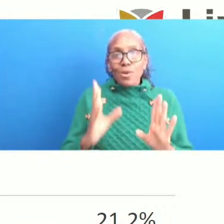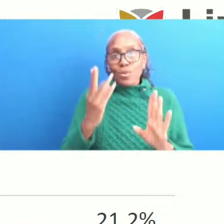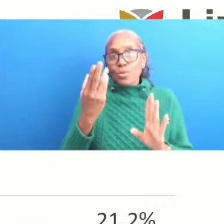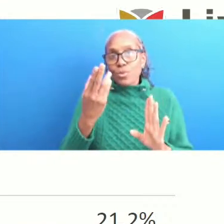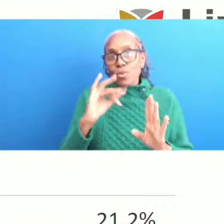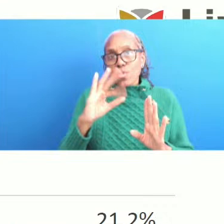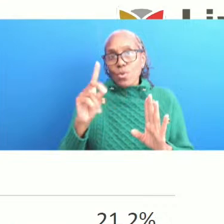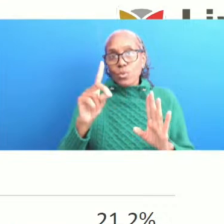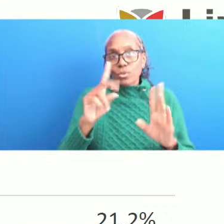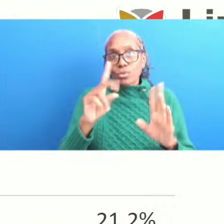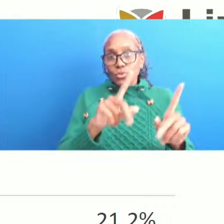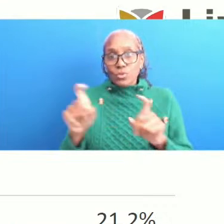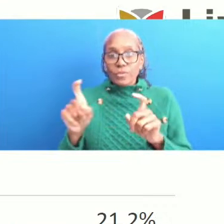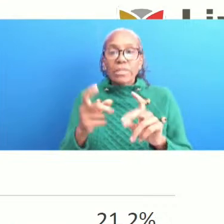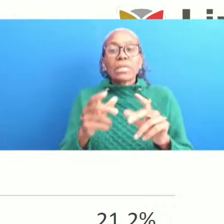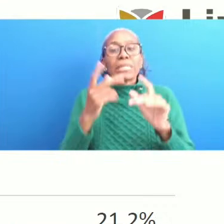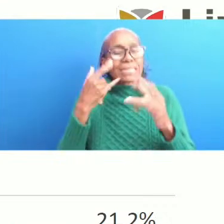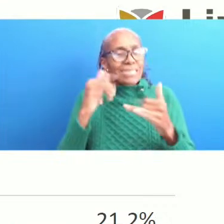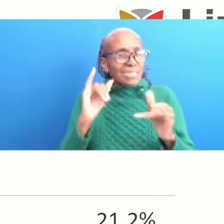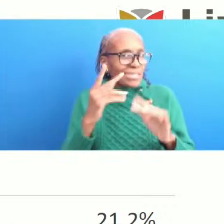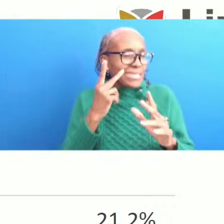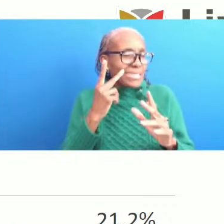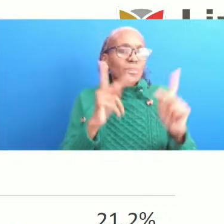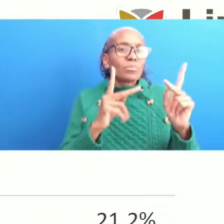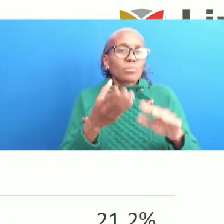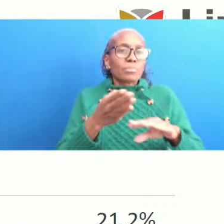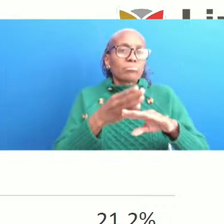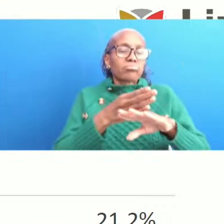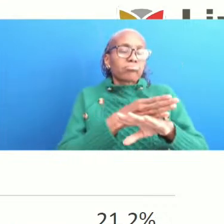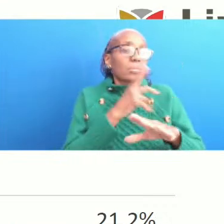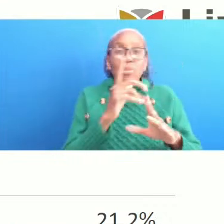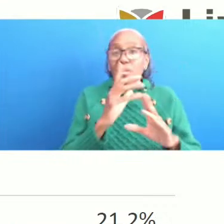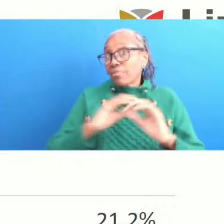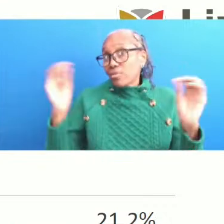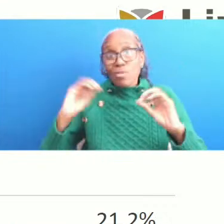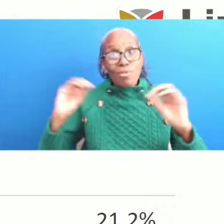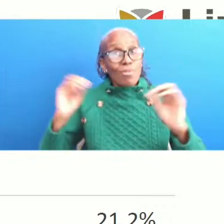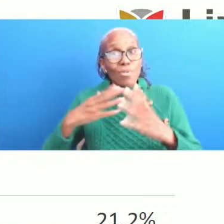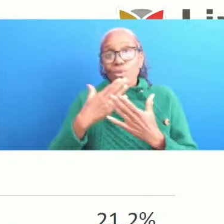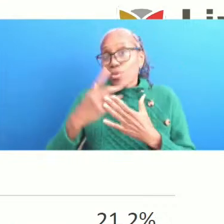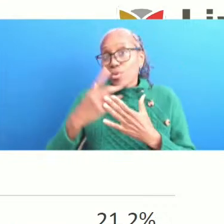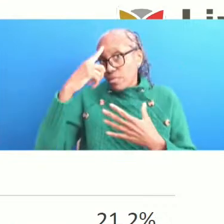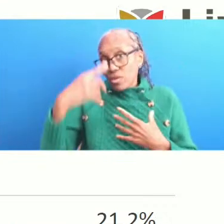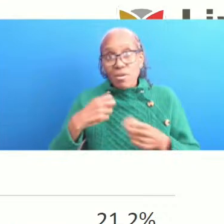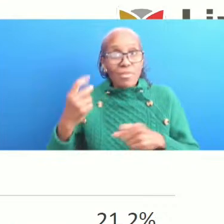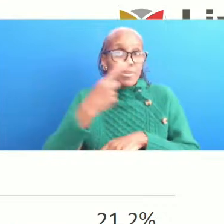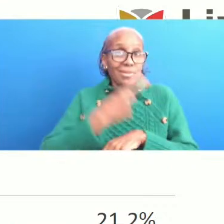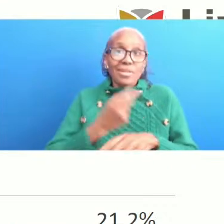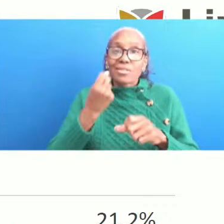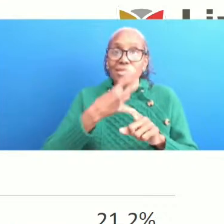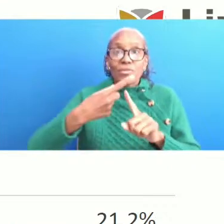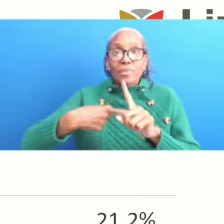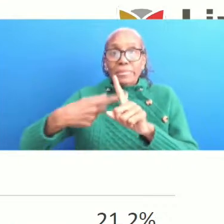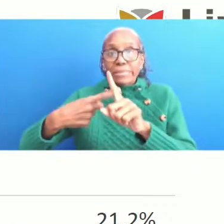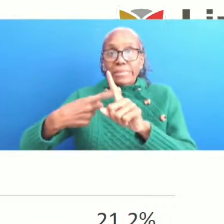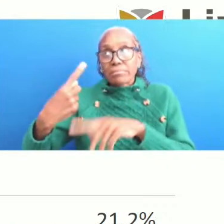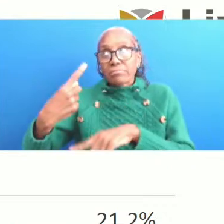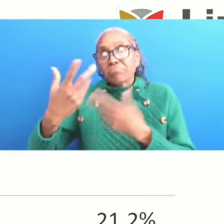ASSESSMENT ON OUR HOUSEHOLD SURVEY WHERE WE DO STILL STILL